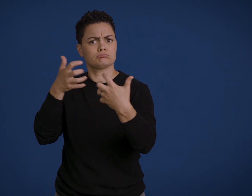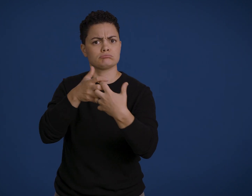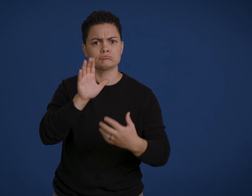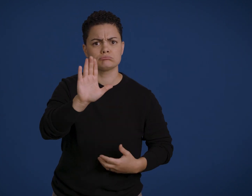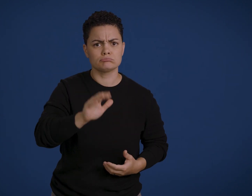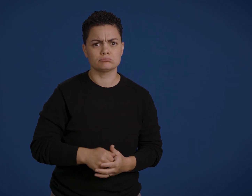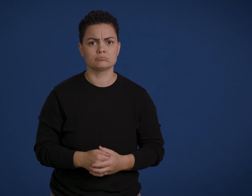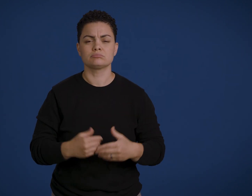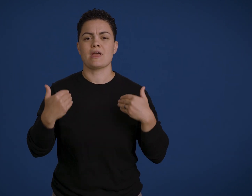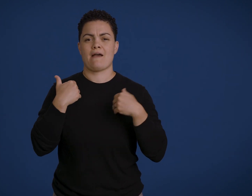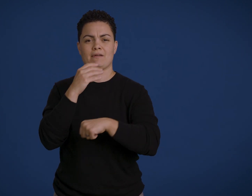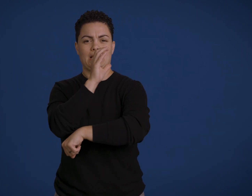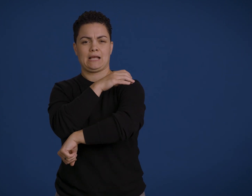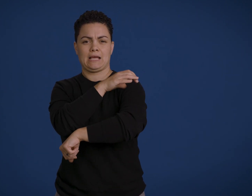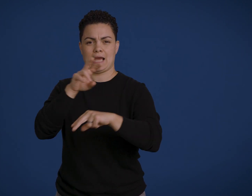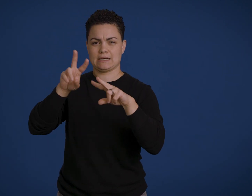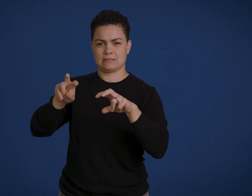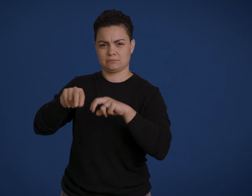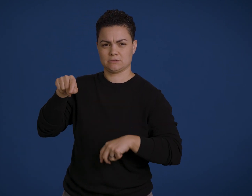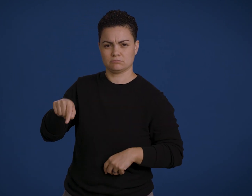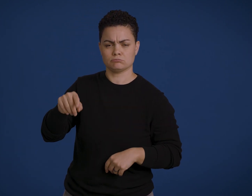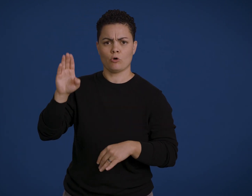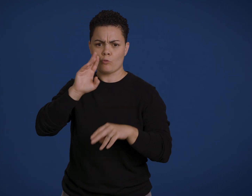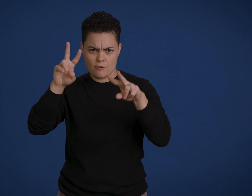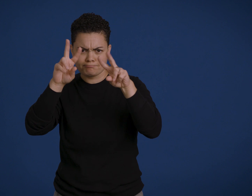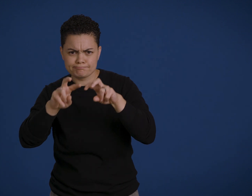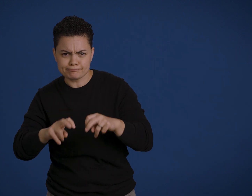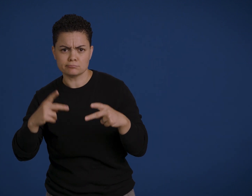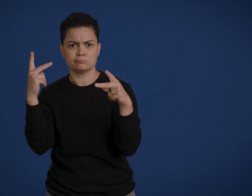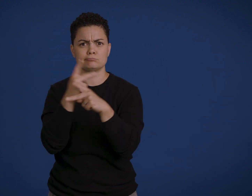There is a clinical assessment to decide how to support the patient.